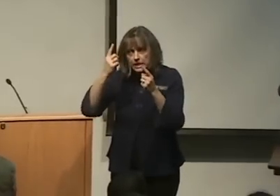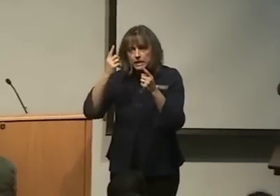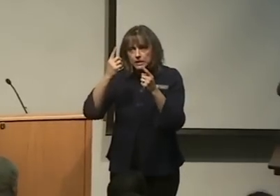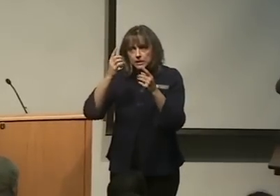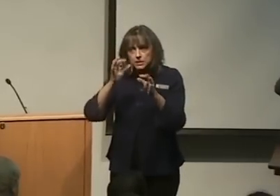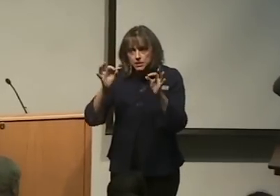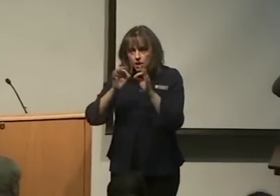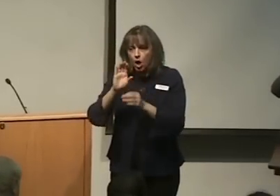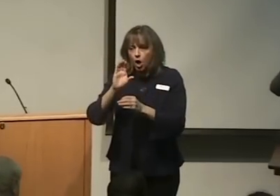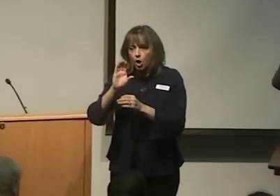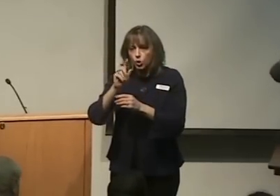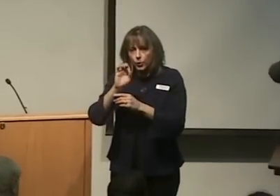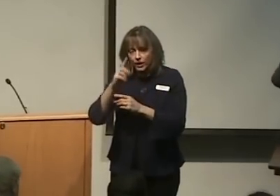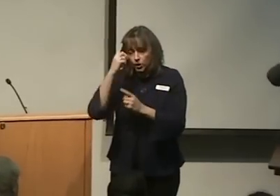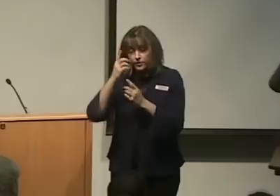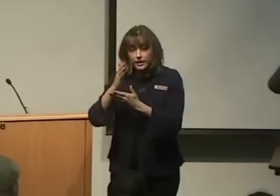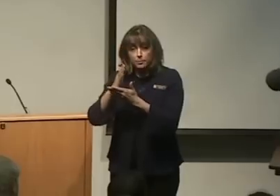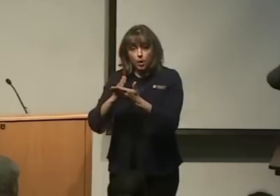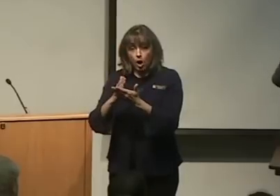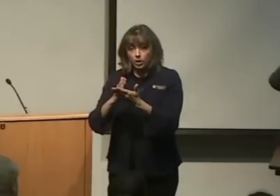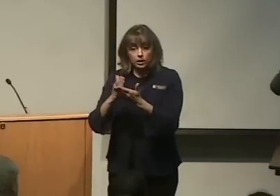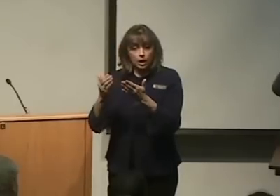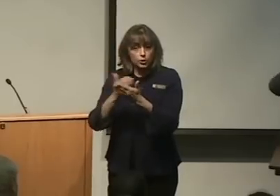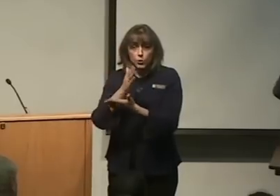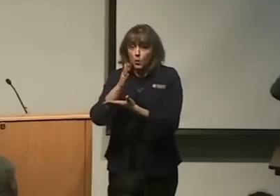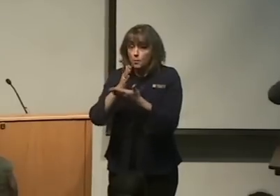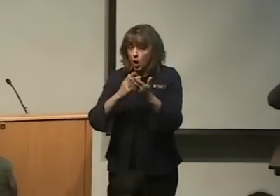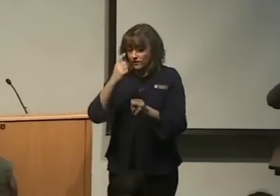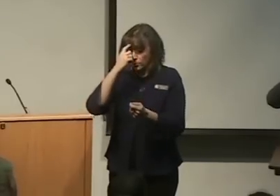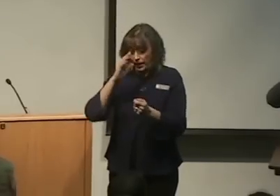to teach uses a part of the brain that's not yet finished.